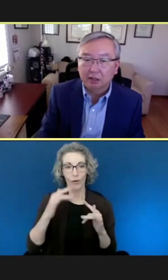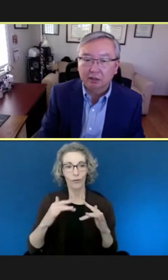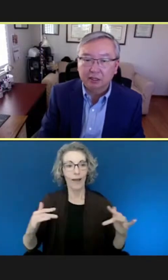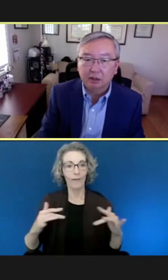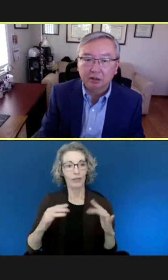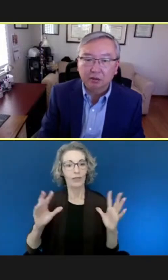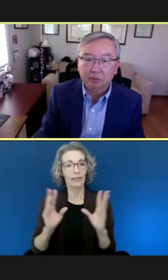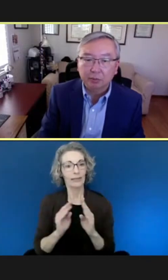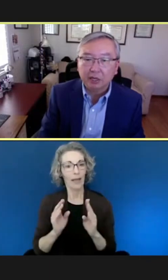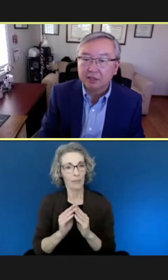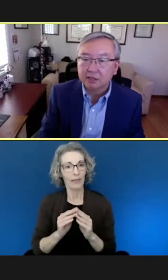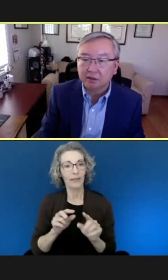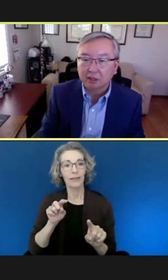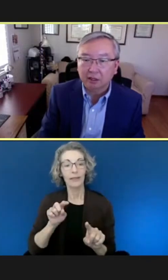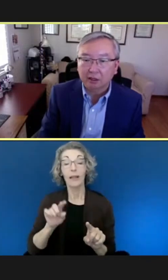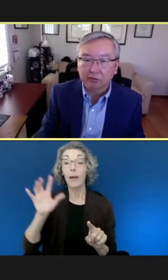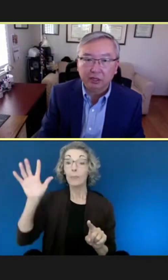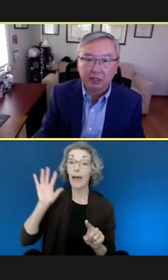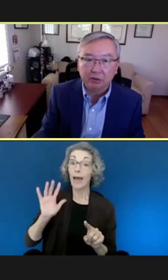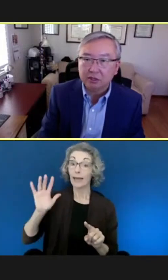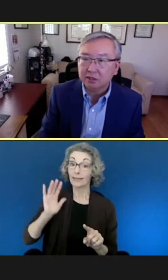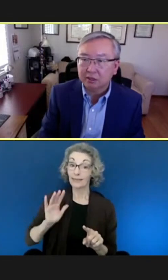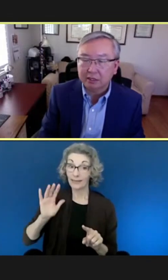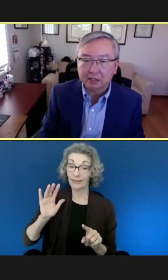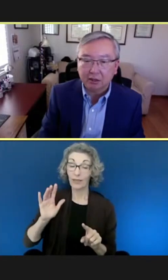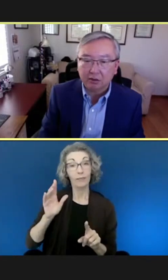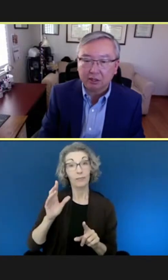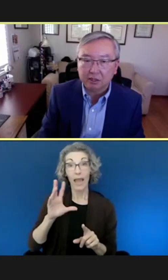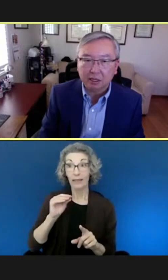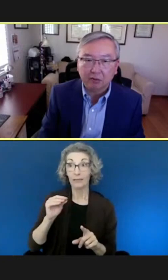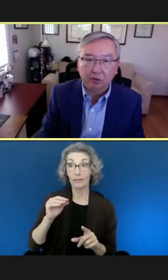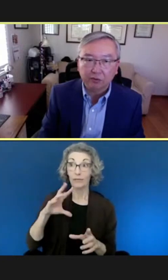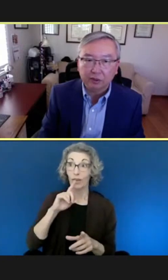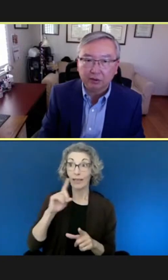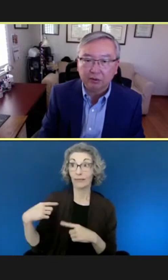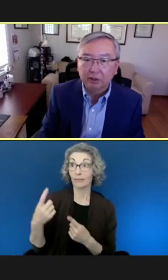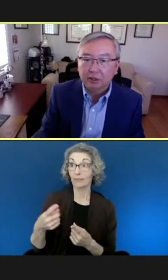In the past three years, this year is our fourth year,